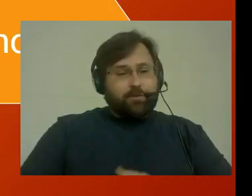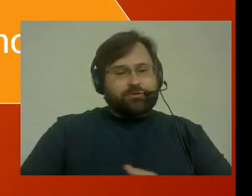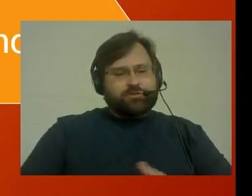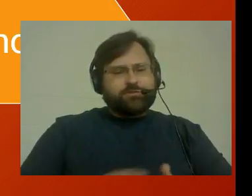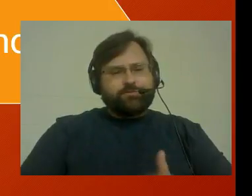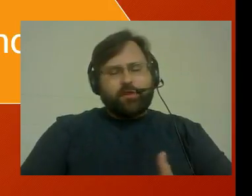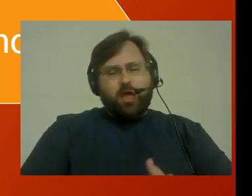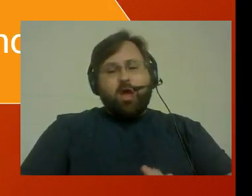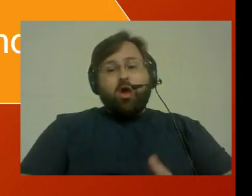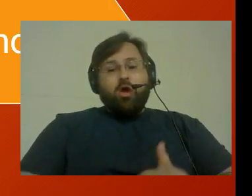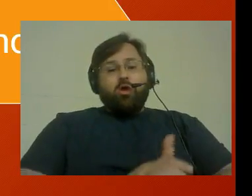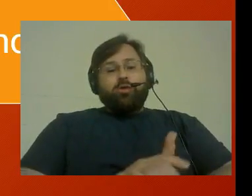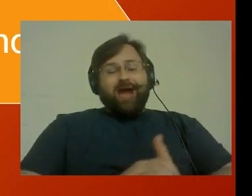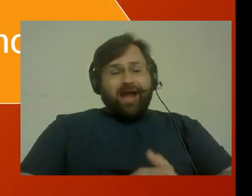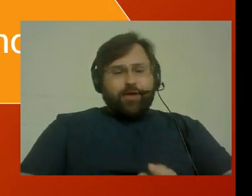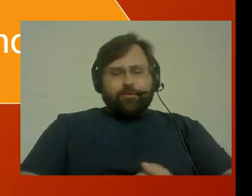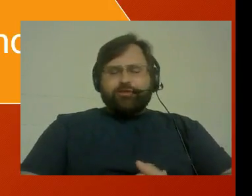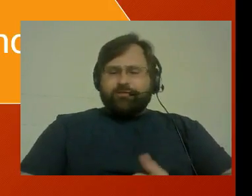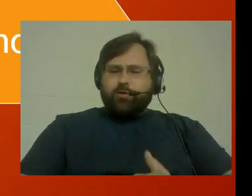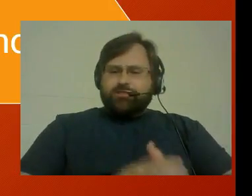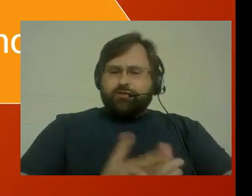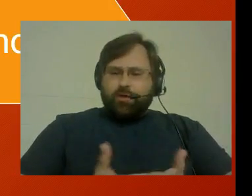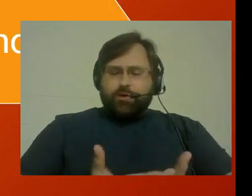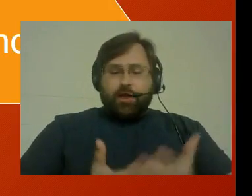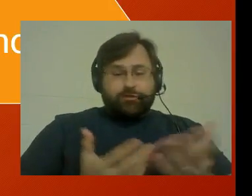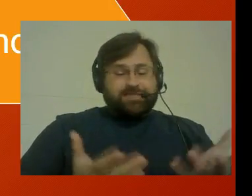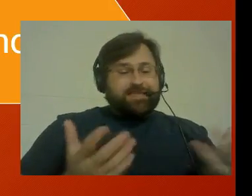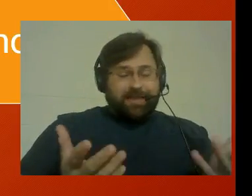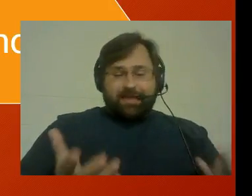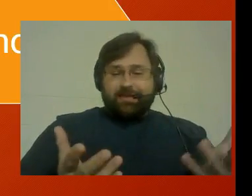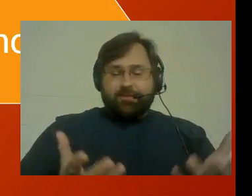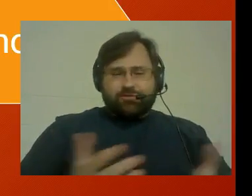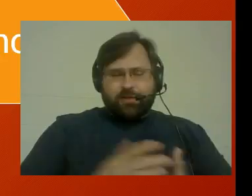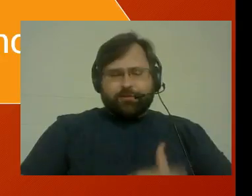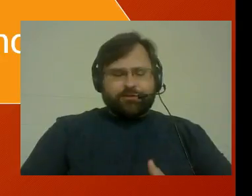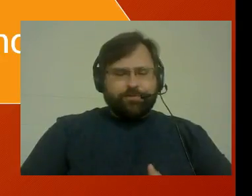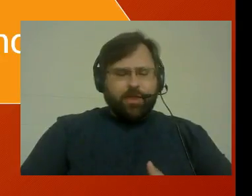motions with higher numbers you have a question of whether or not to assimilate those numbers